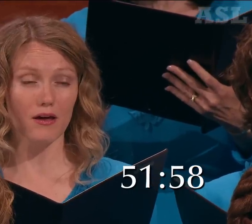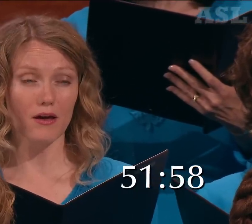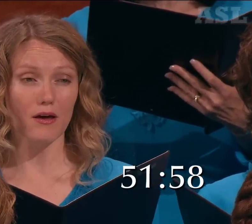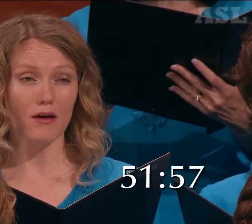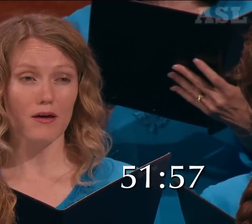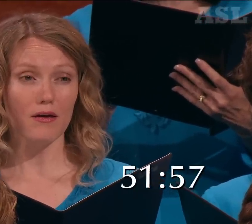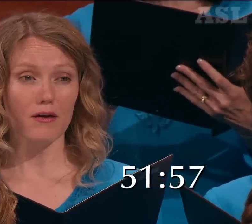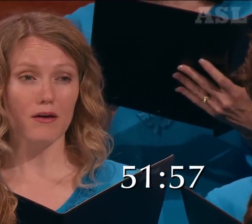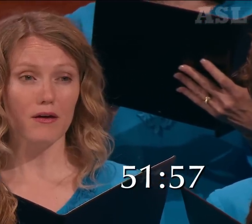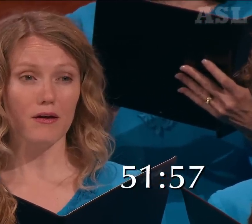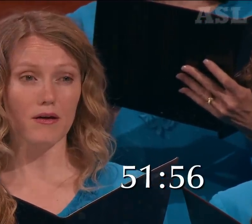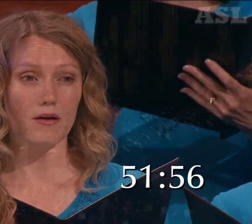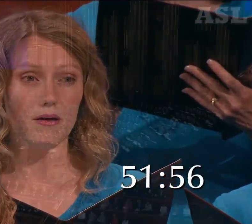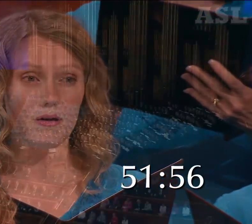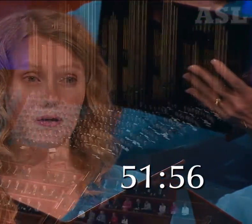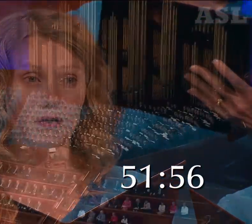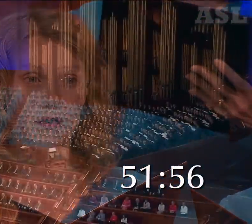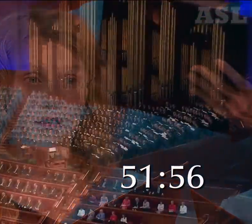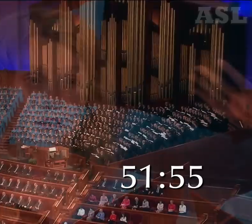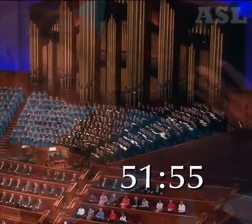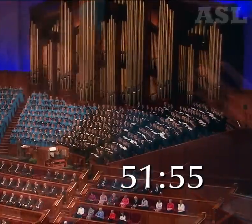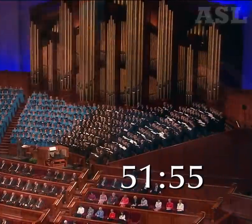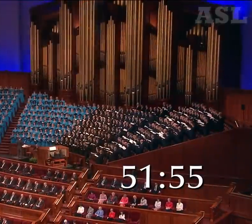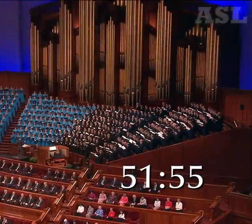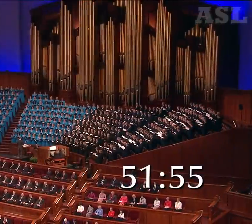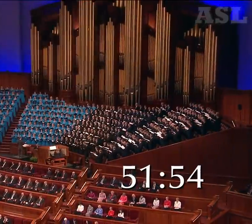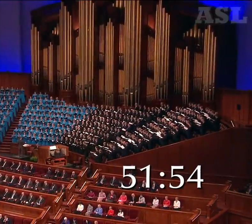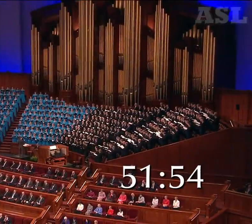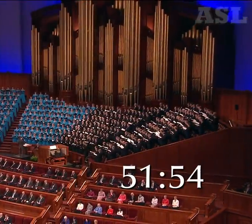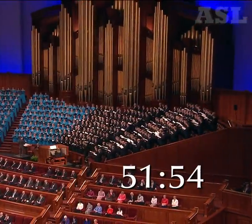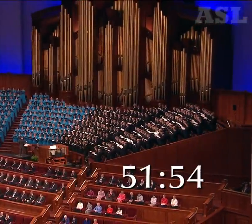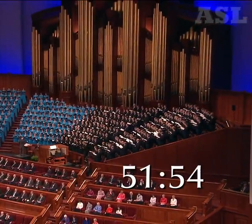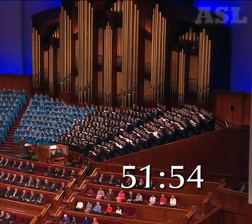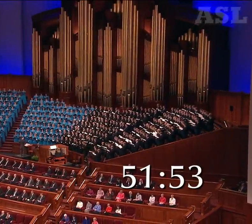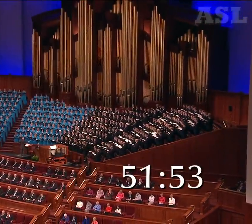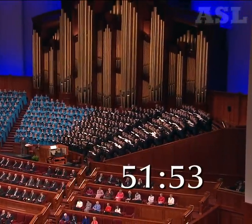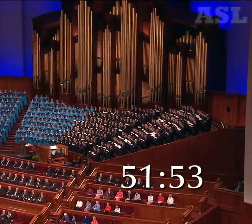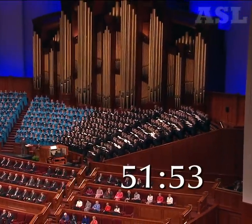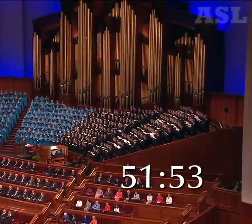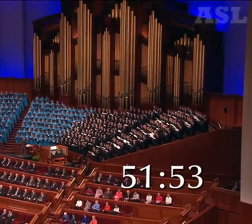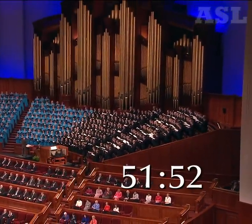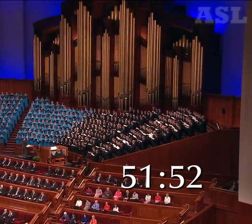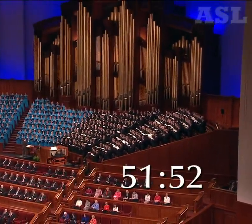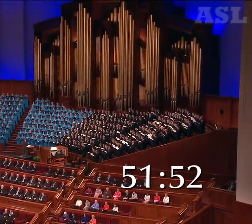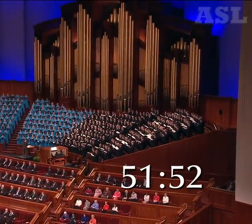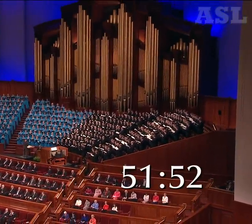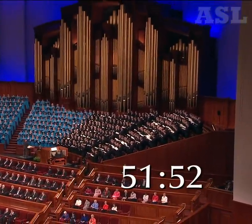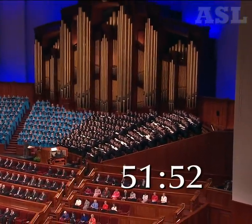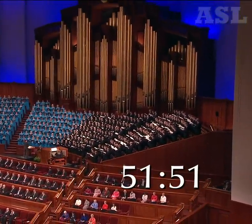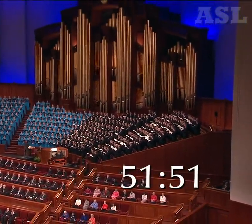THIS IS THE ENGLISH CLOSED CAPTION CHANNEL OF THE CHURCH OF JESUS CHRIST OF LATTER-DAY SAINTS.